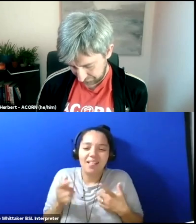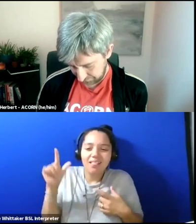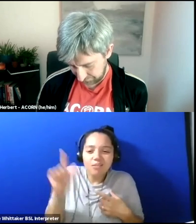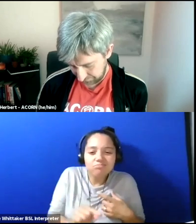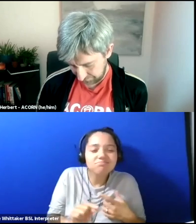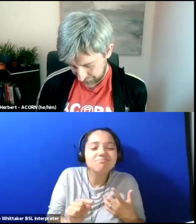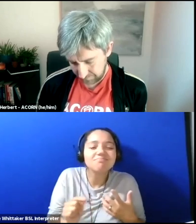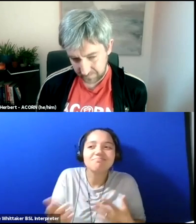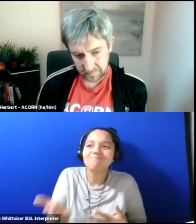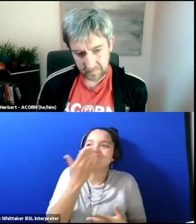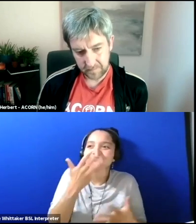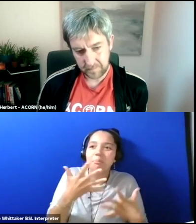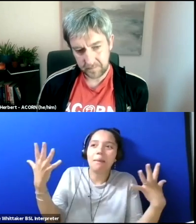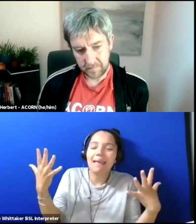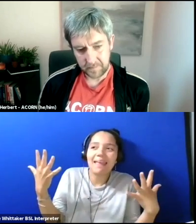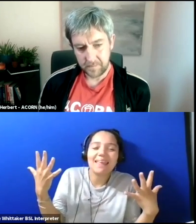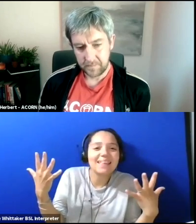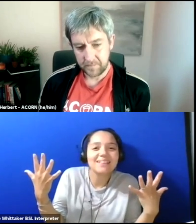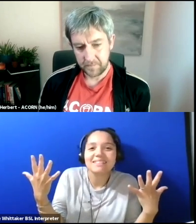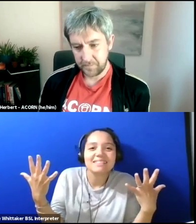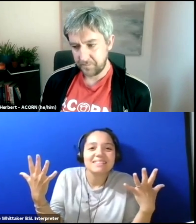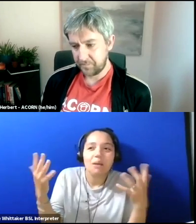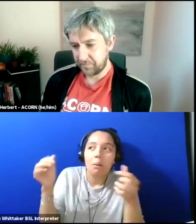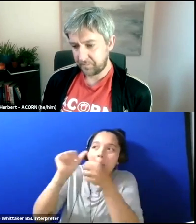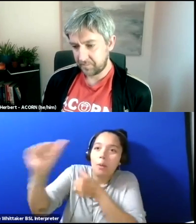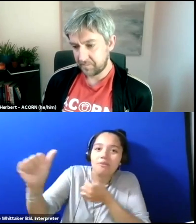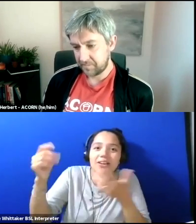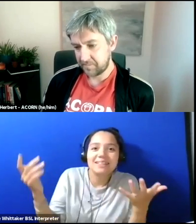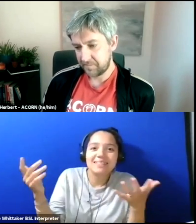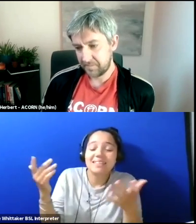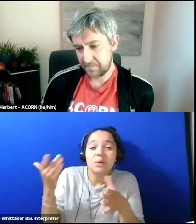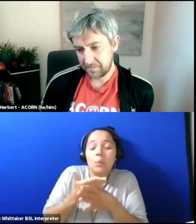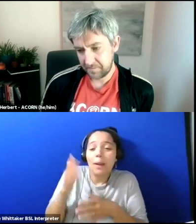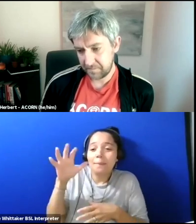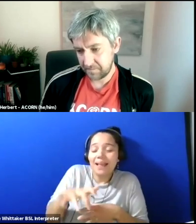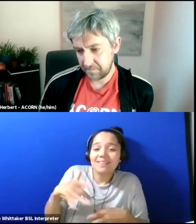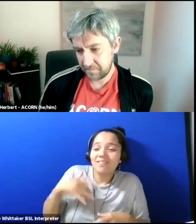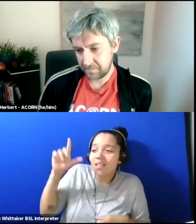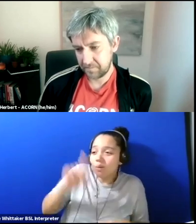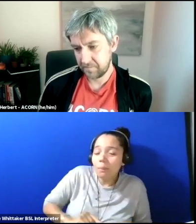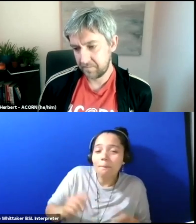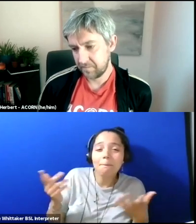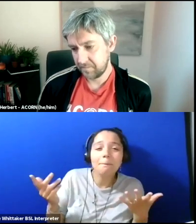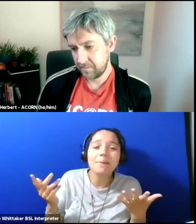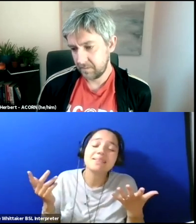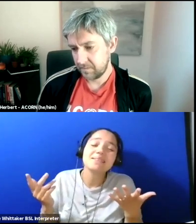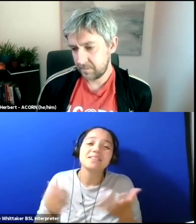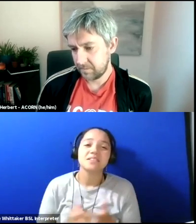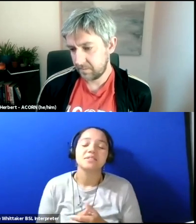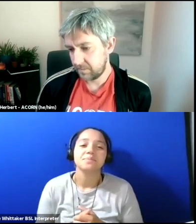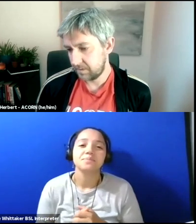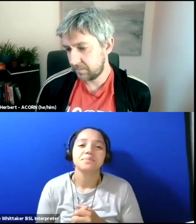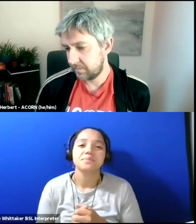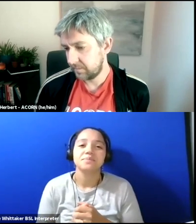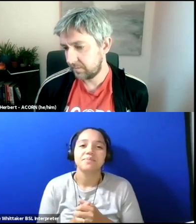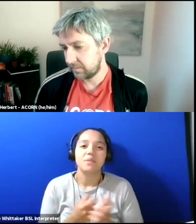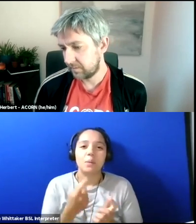of big, big corporations and workplaces, and so I would say that's a challenge.